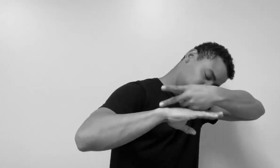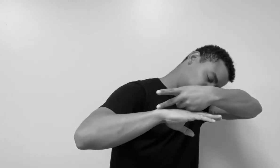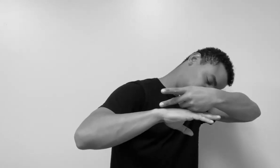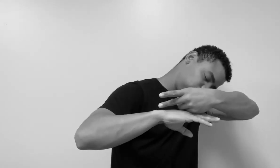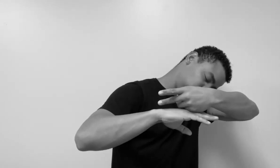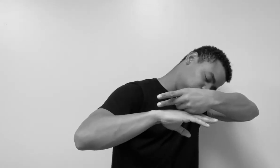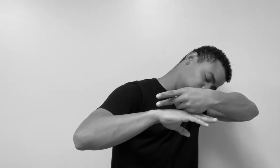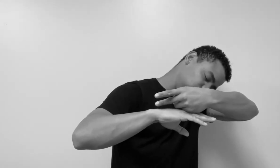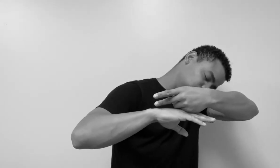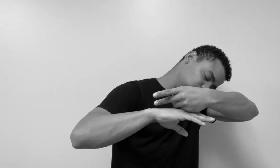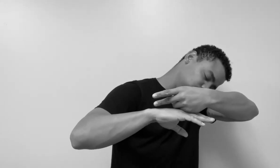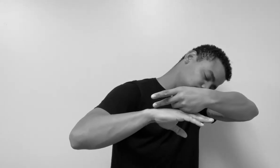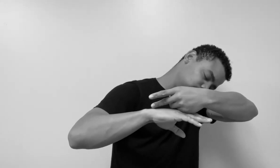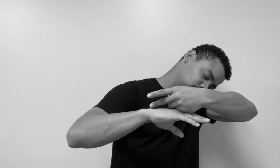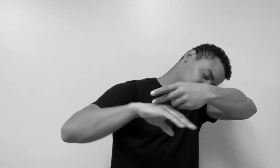Victims unaware, unconscious? Dead?